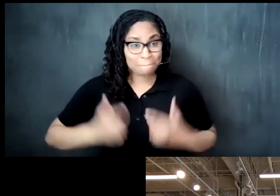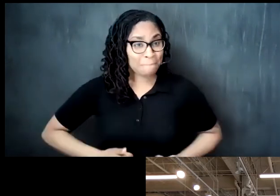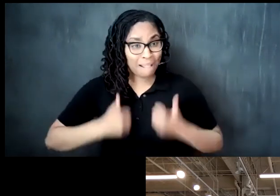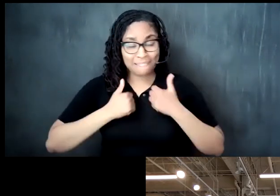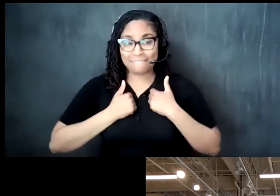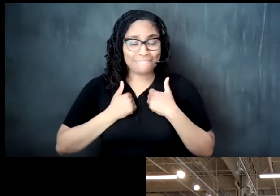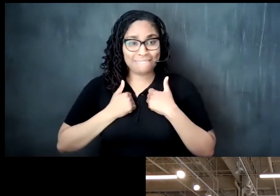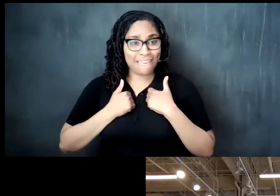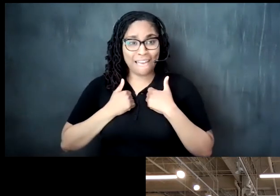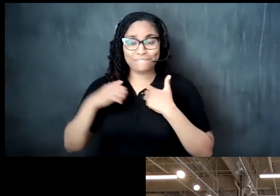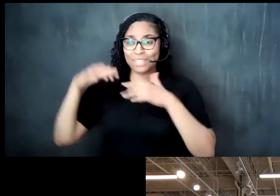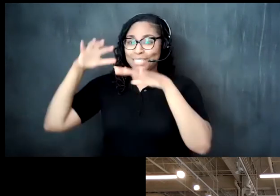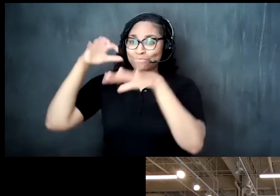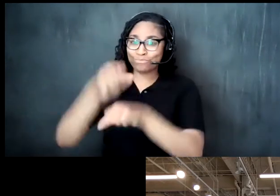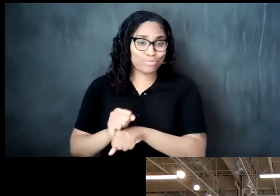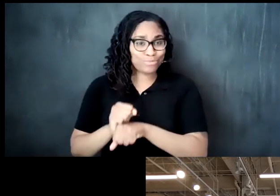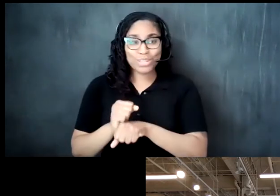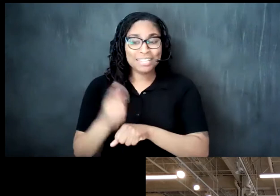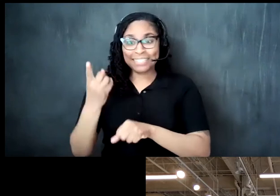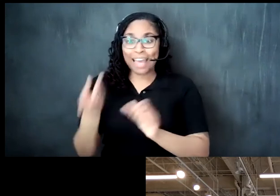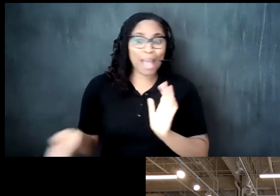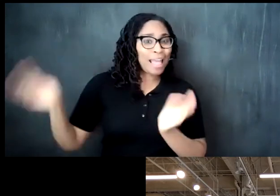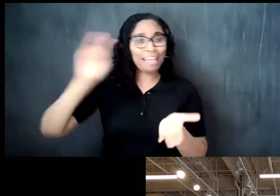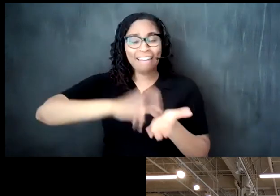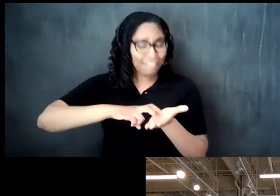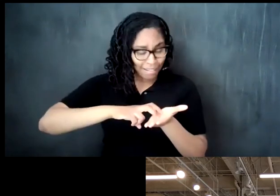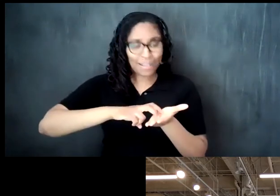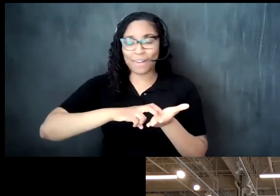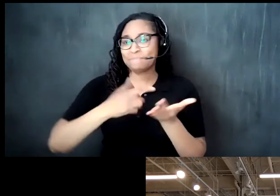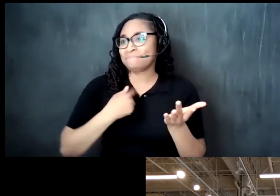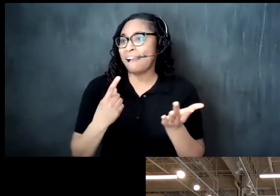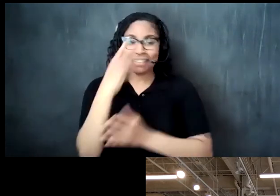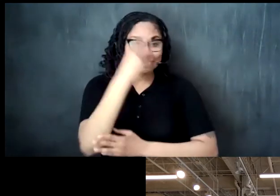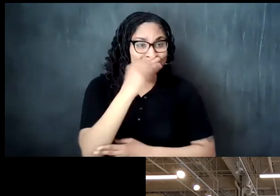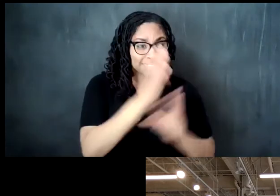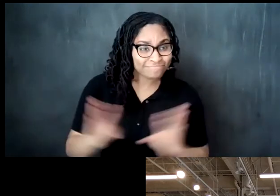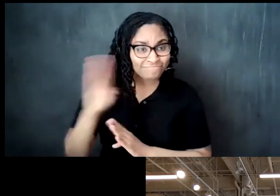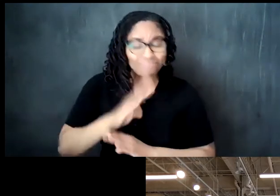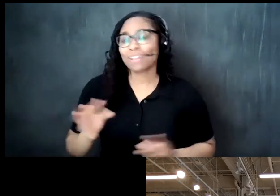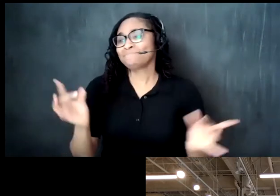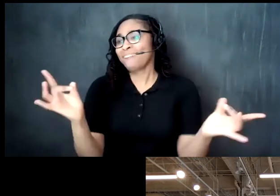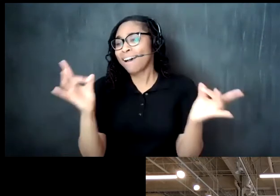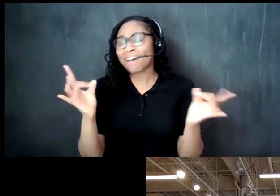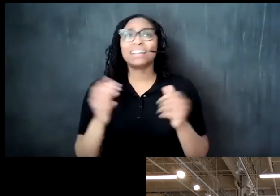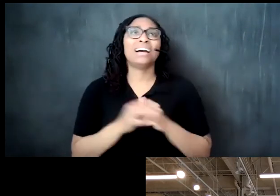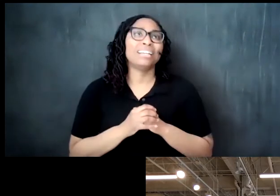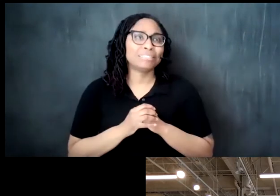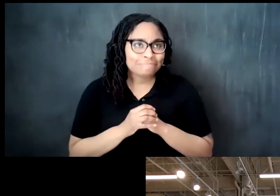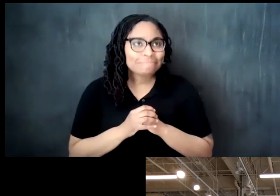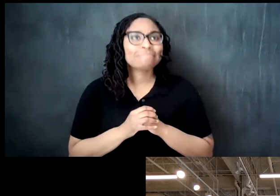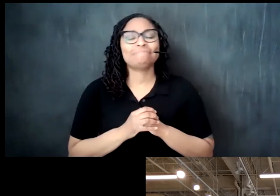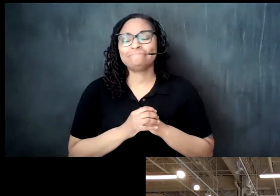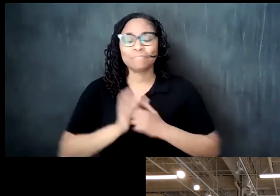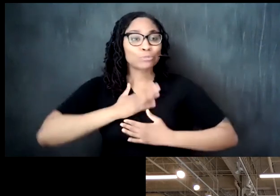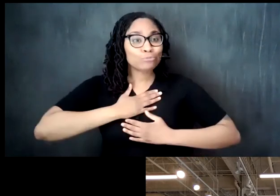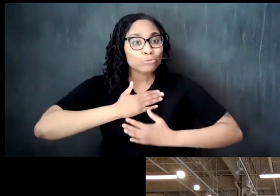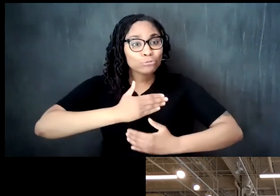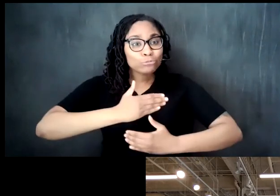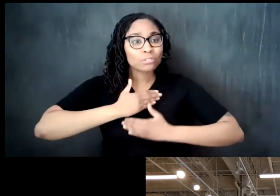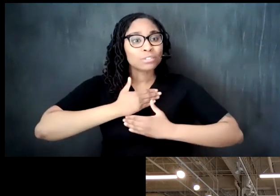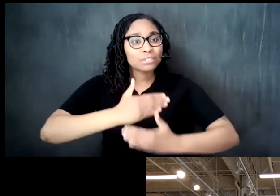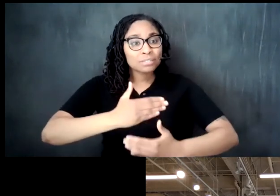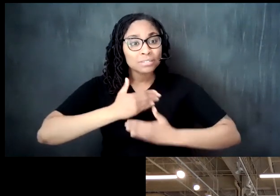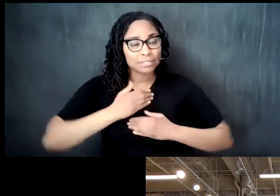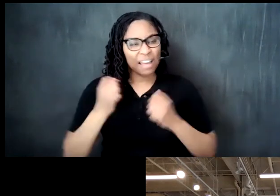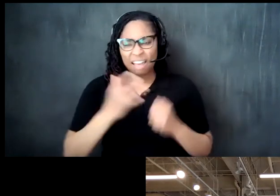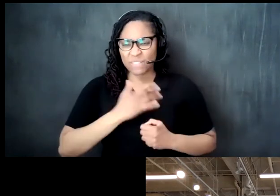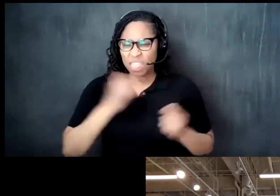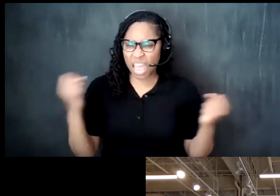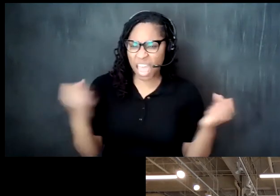time that i get up my sleep patterns meditating breathing i make everything a ritual there